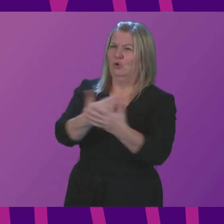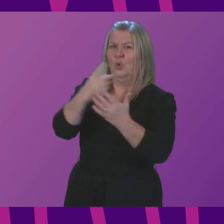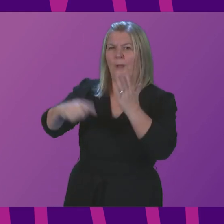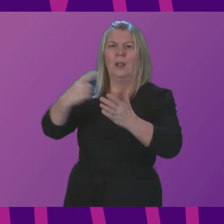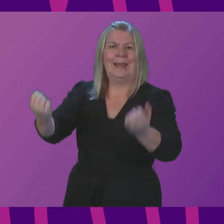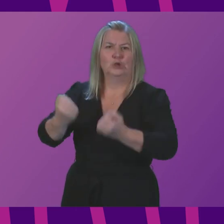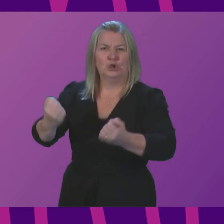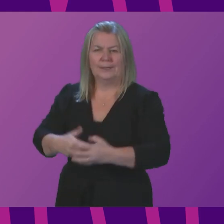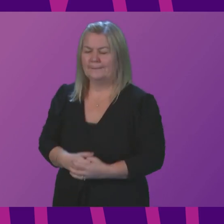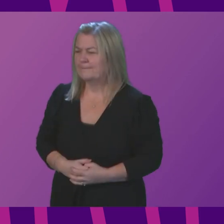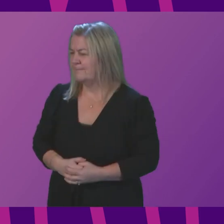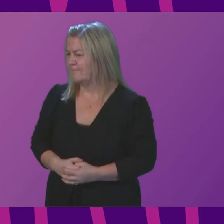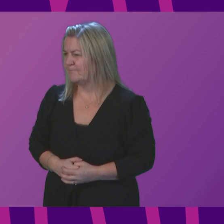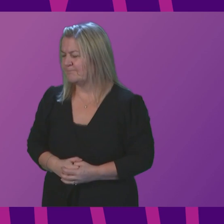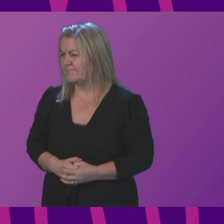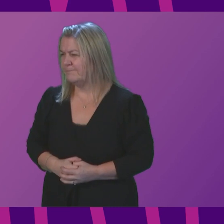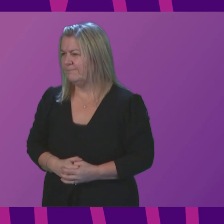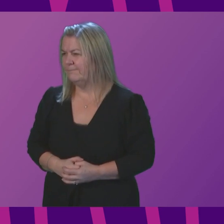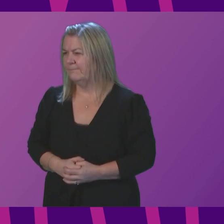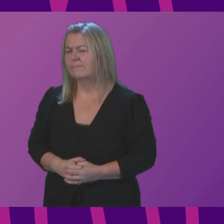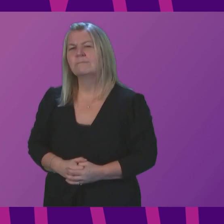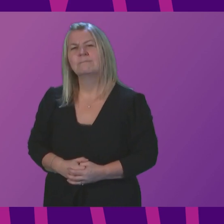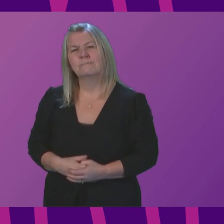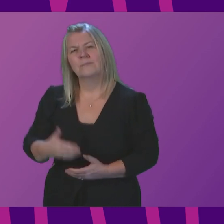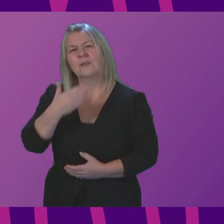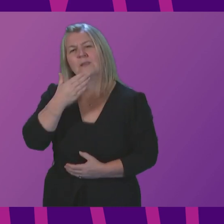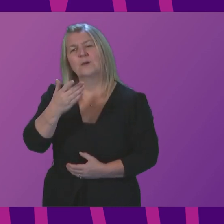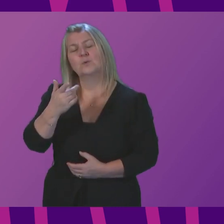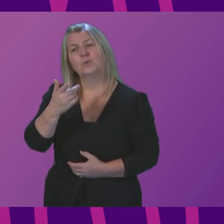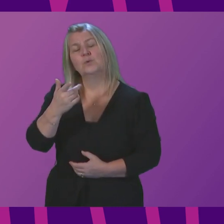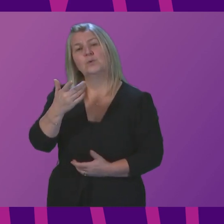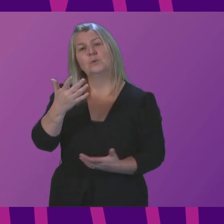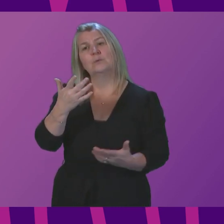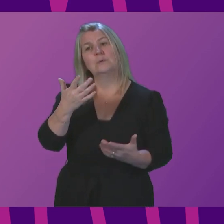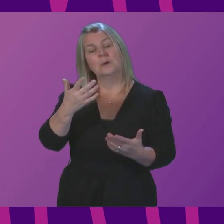The people of Scotland have consistently voted for a Government that does not support the